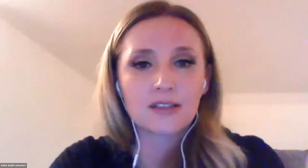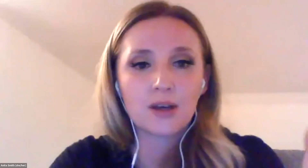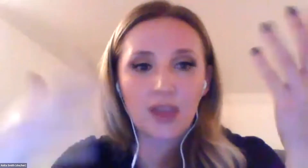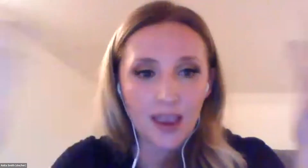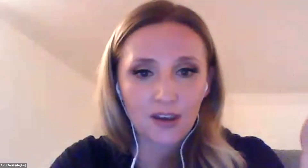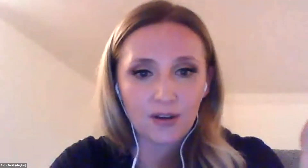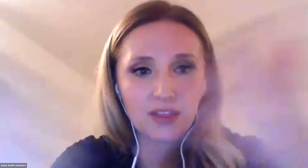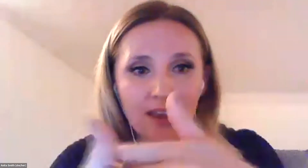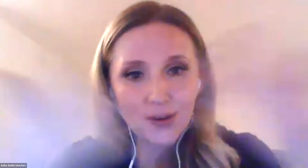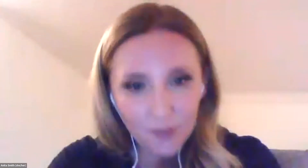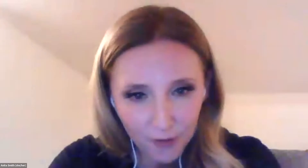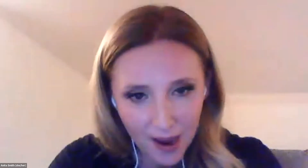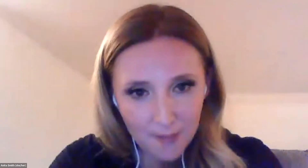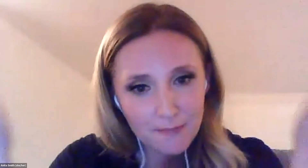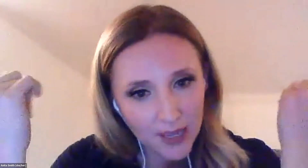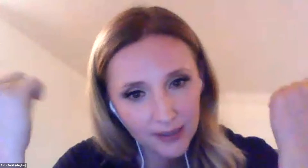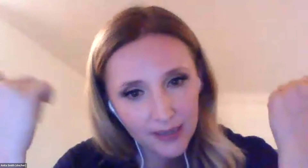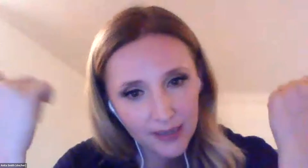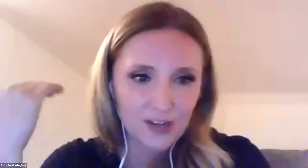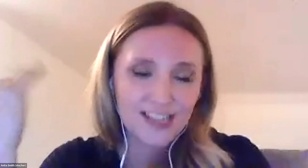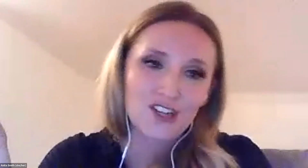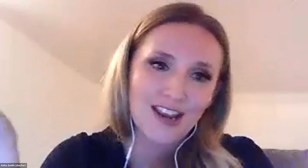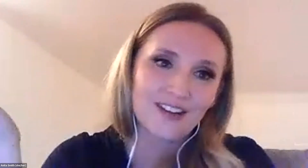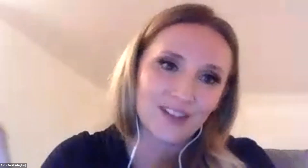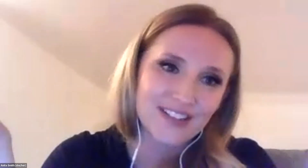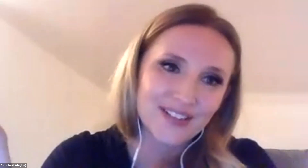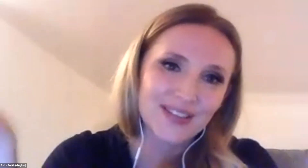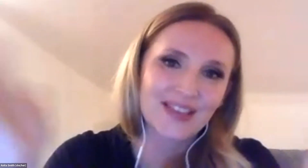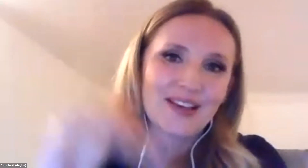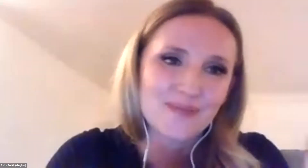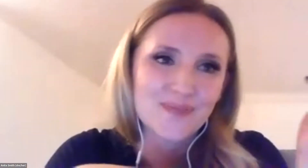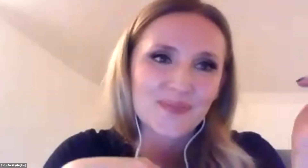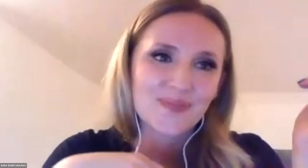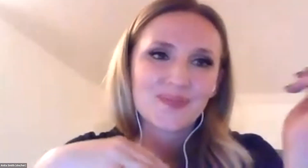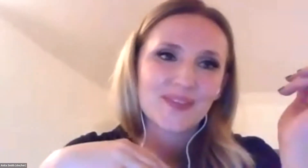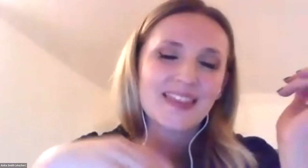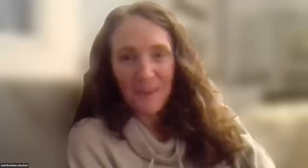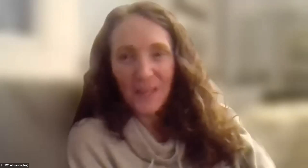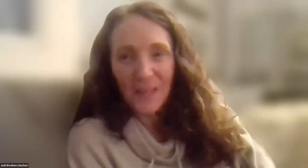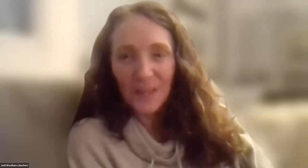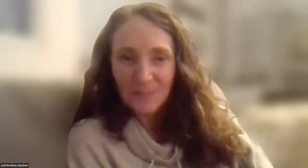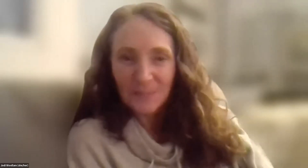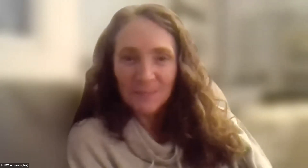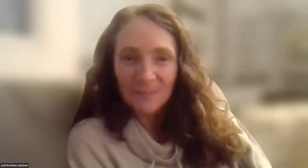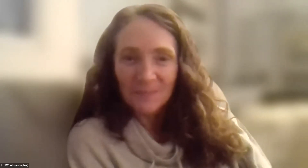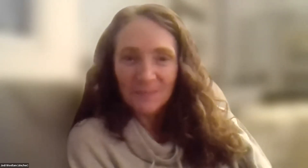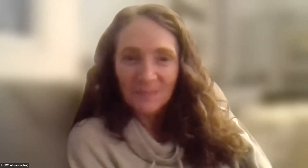so thank you. And thank you for coming, Billy and Jody and Jane and Rachel. Thank you. Thanks, Sue, thanks, Karen. - Thank you.